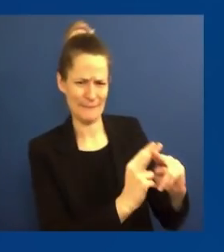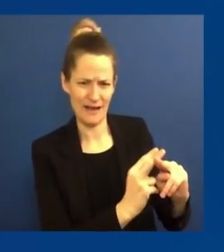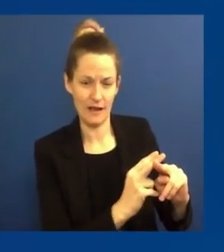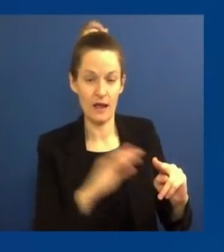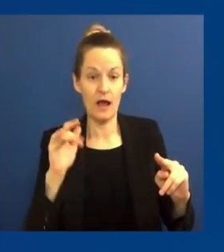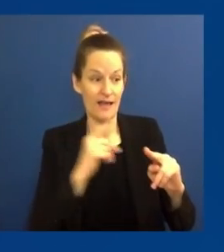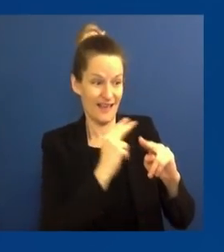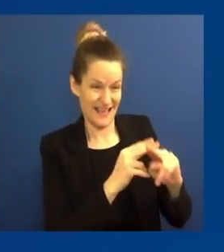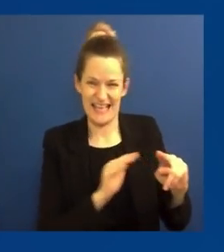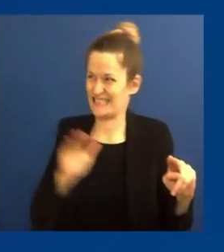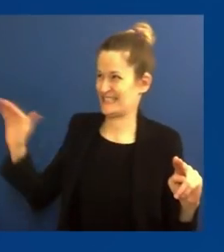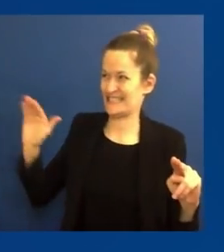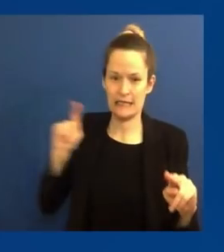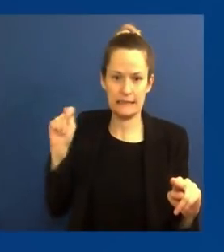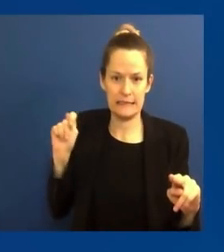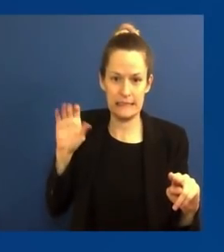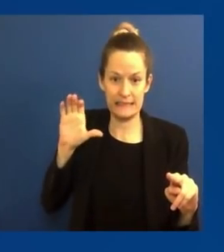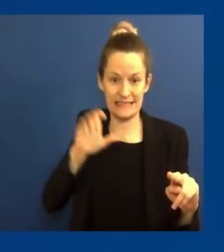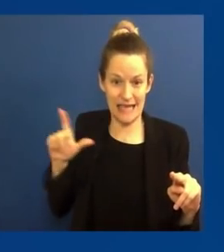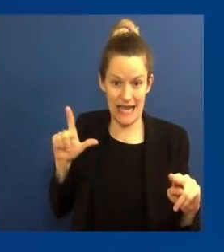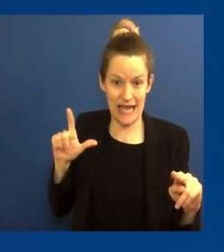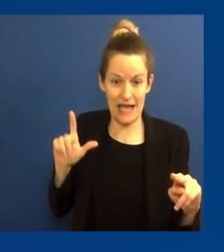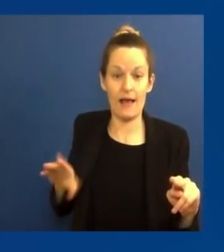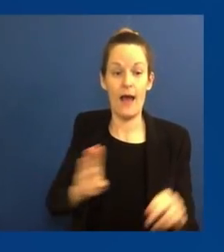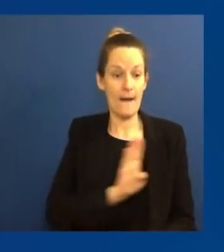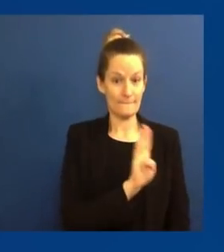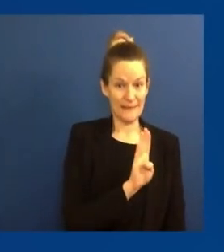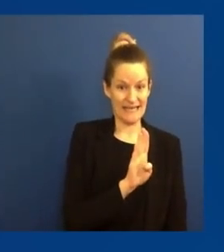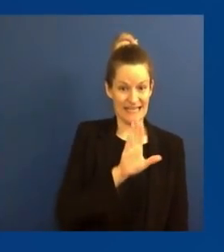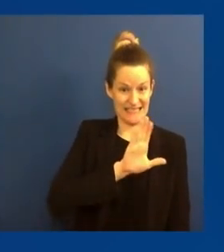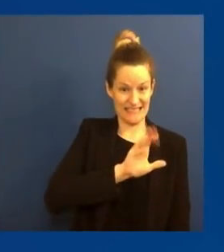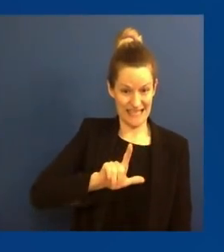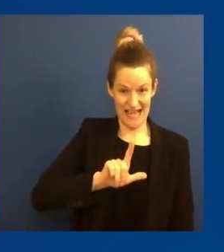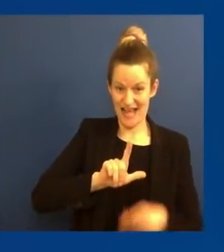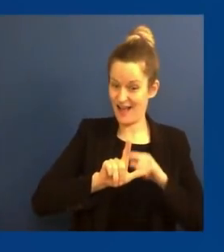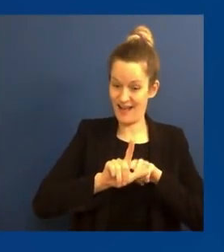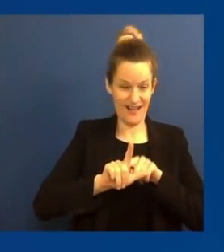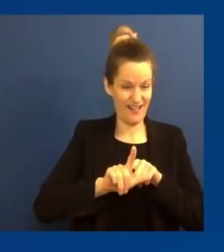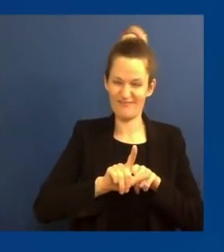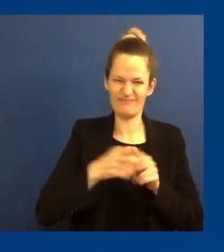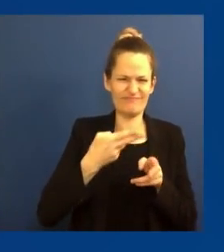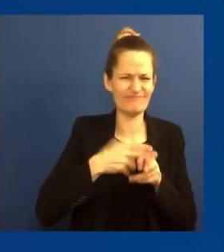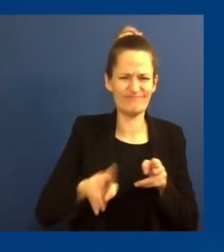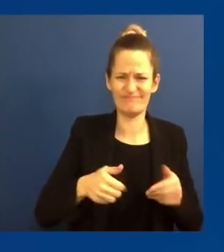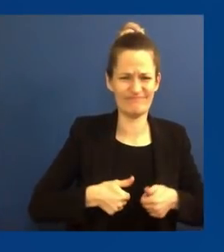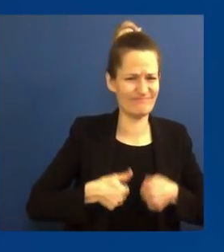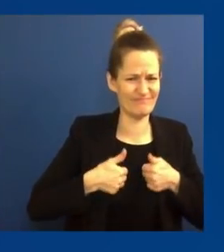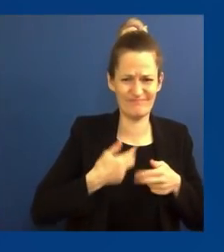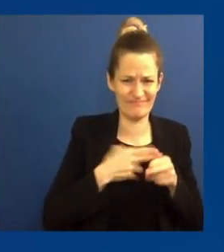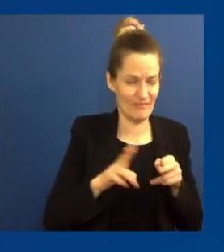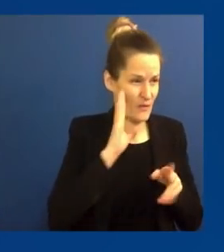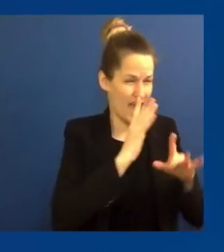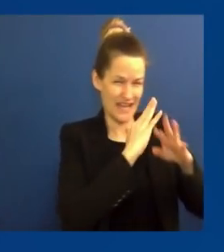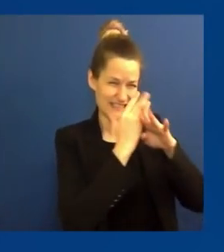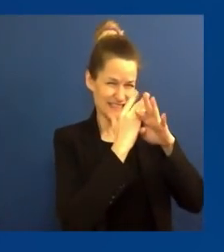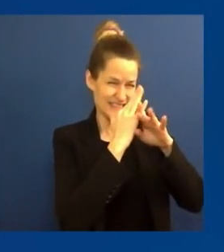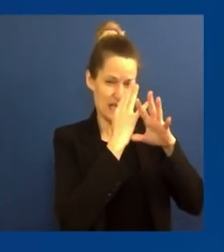But they are backed up by memory cells that are more durable. T cells, however,